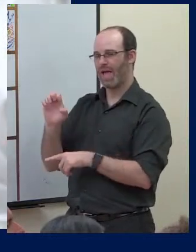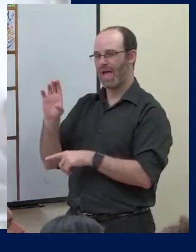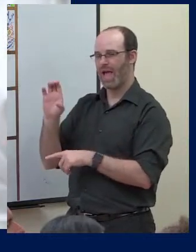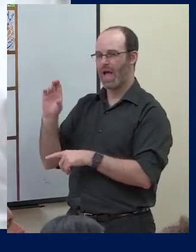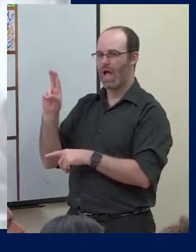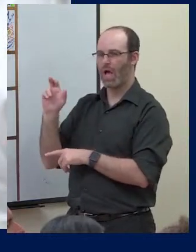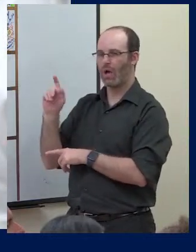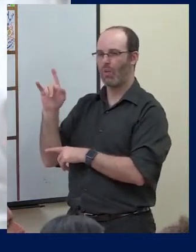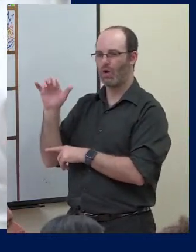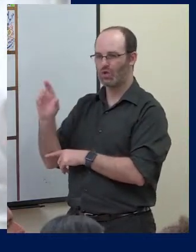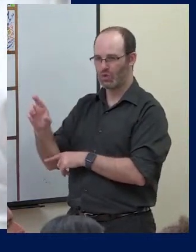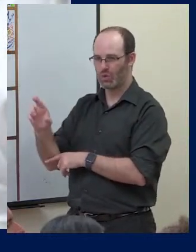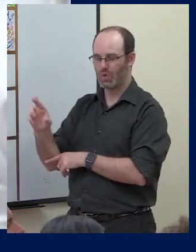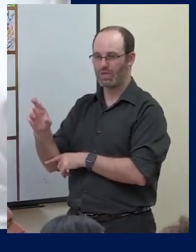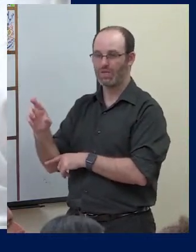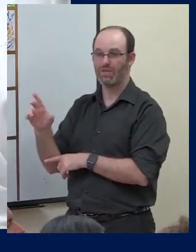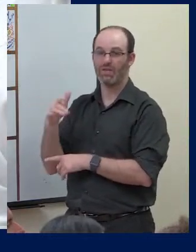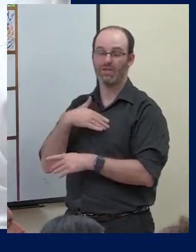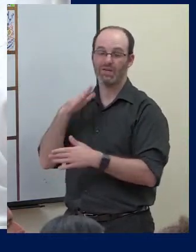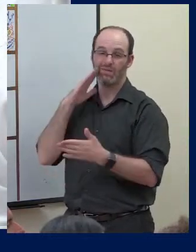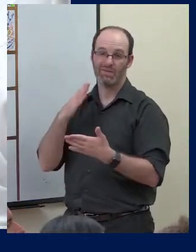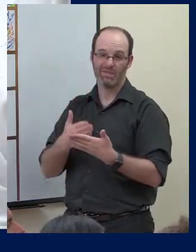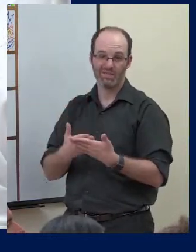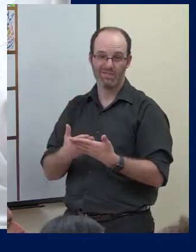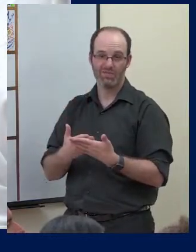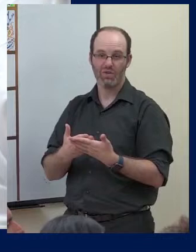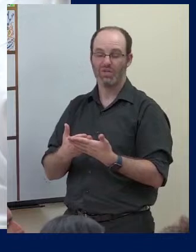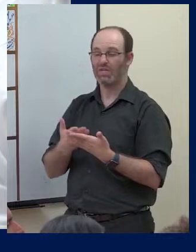My daughter has been with life is precious since 2019.